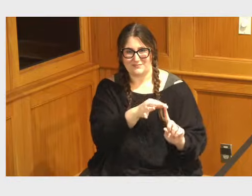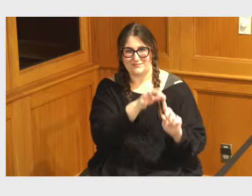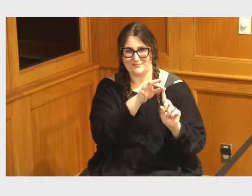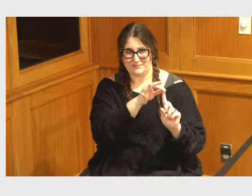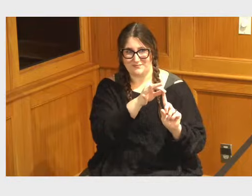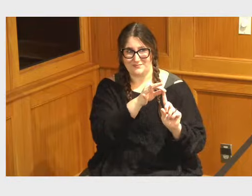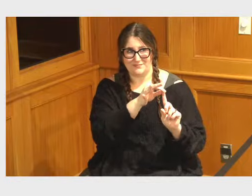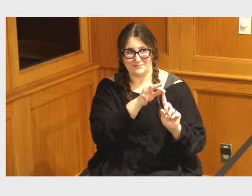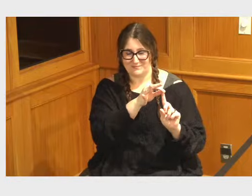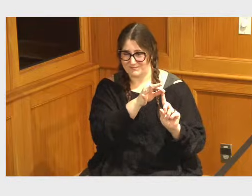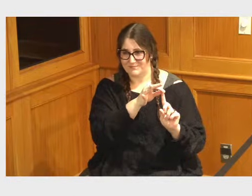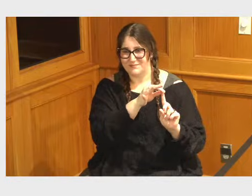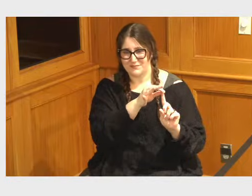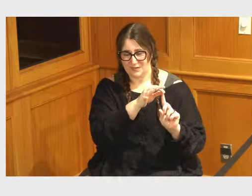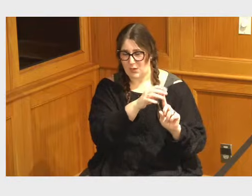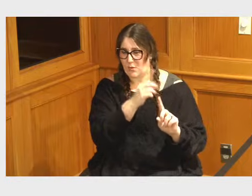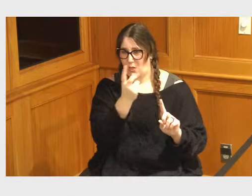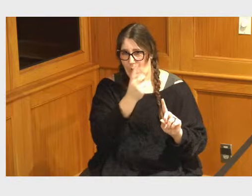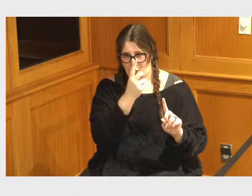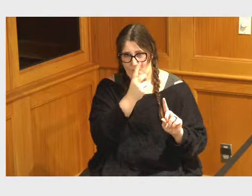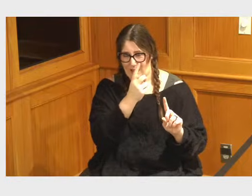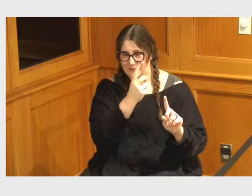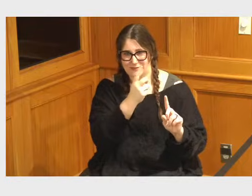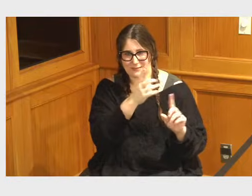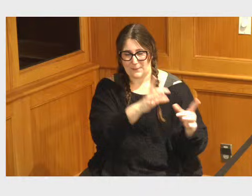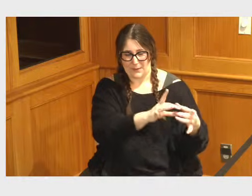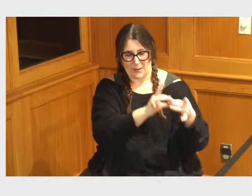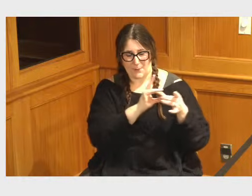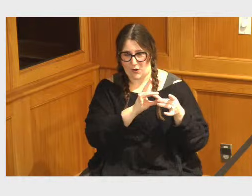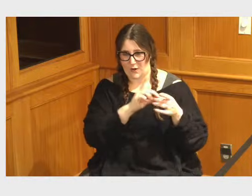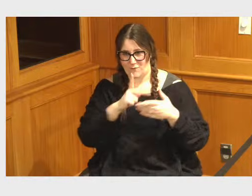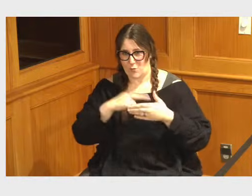program like this because that's sort of that's the traditional way to do traditional affordable